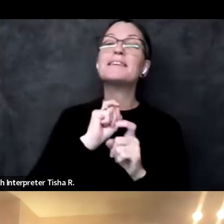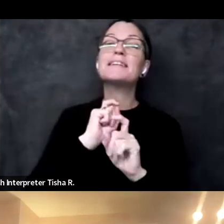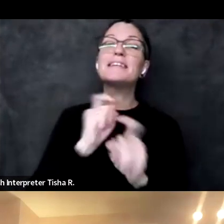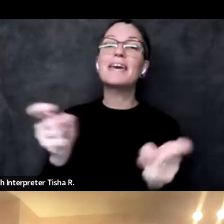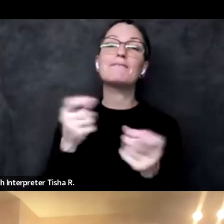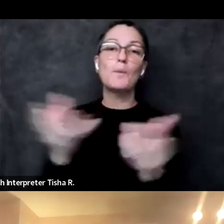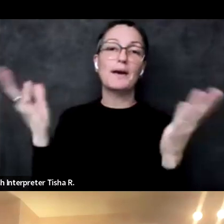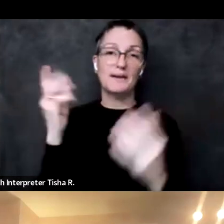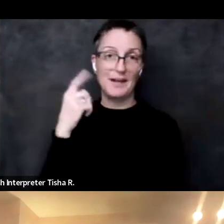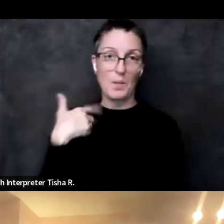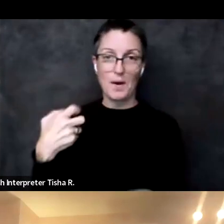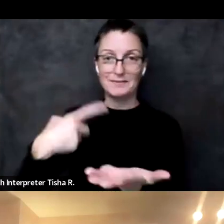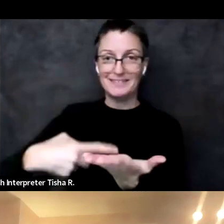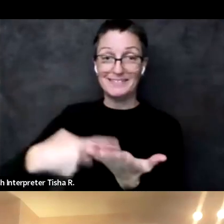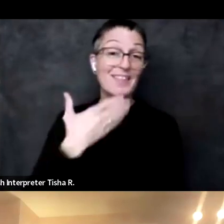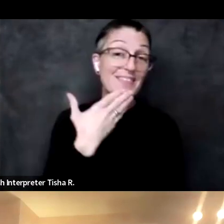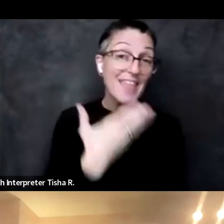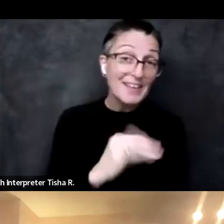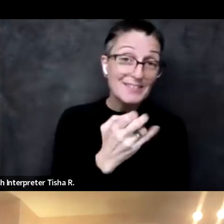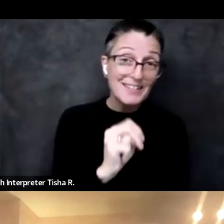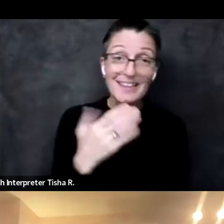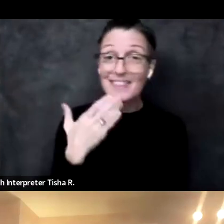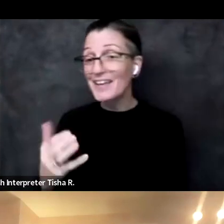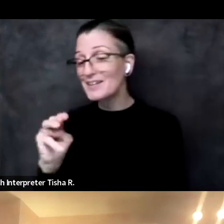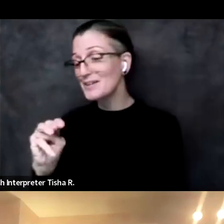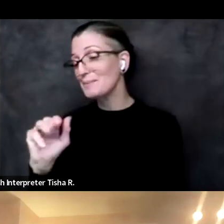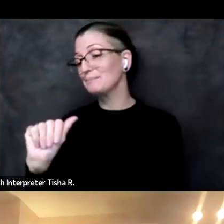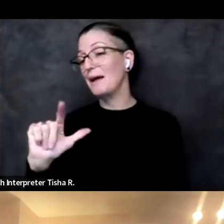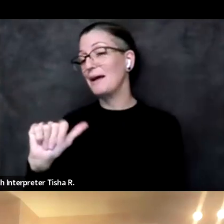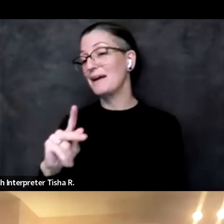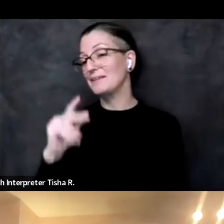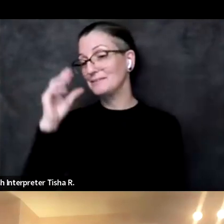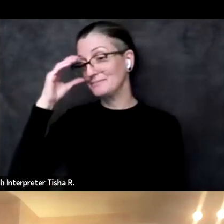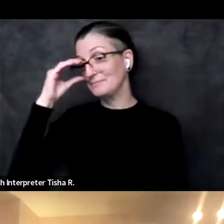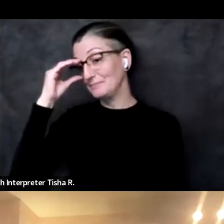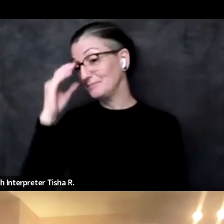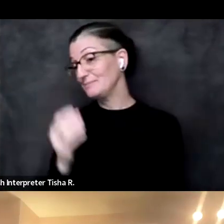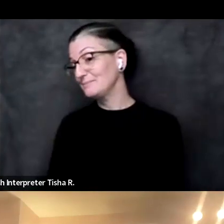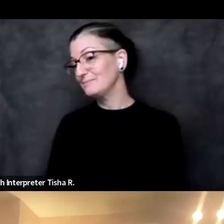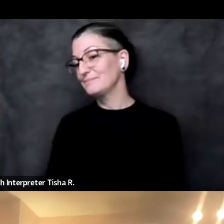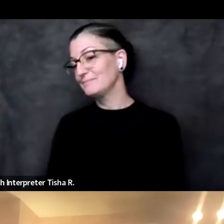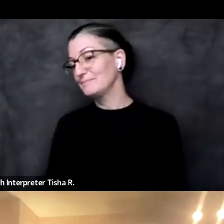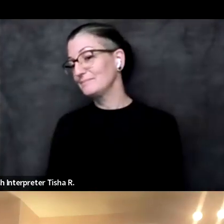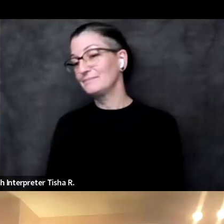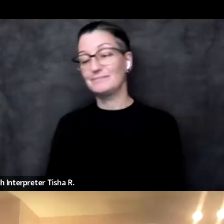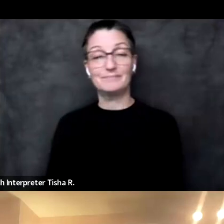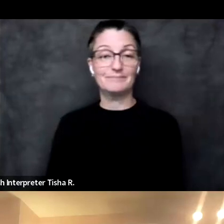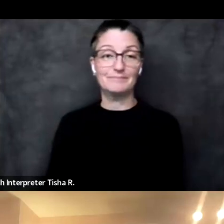So thank you, Jason and Malak. All right. Jason: Thank you.